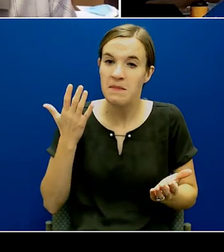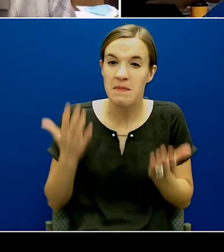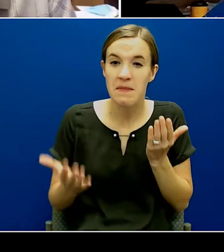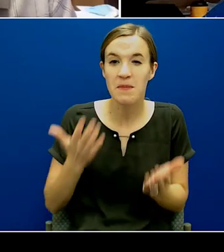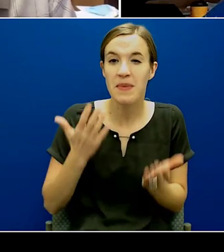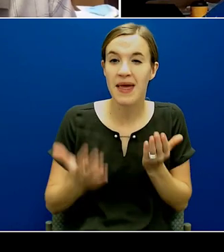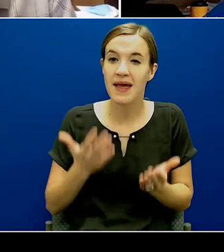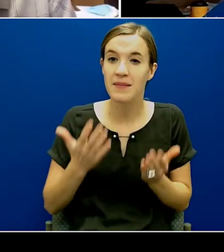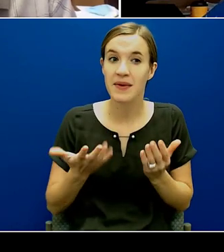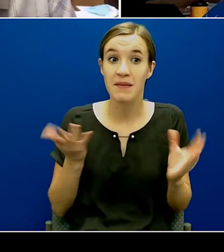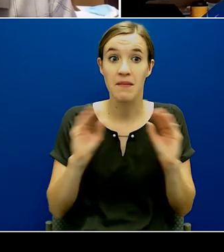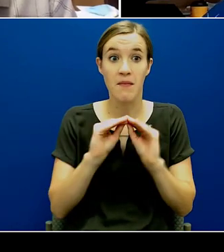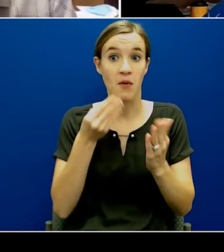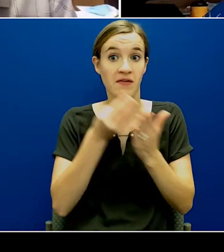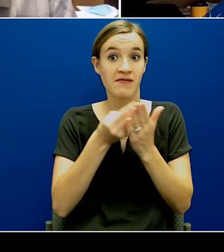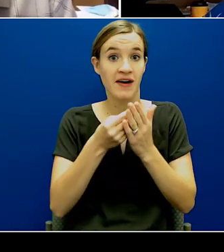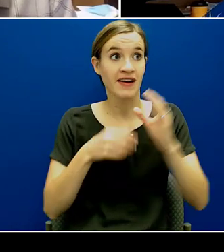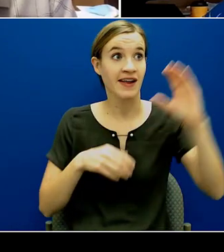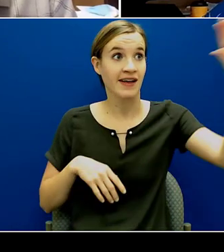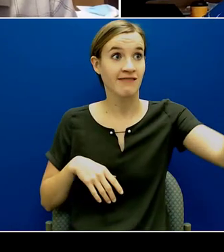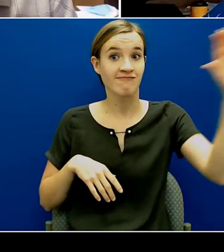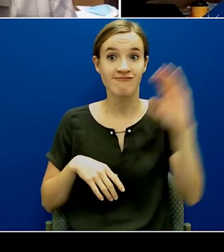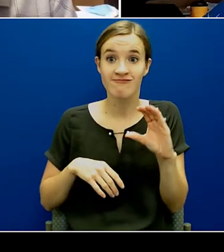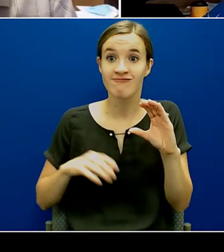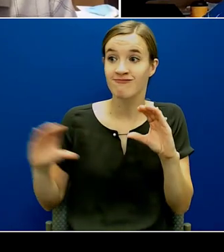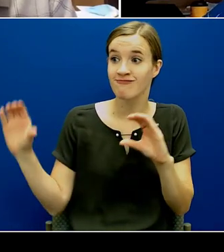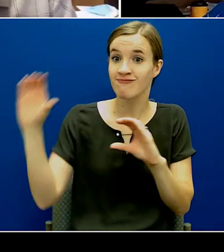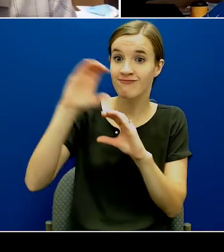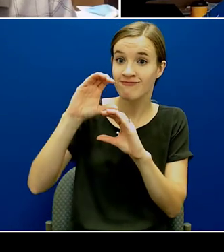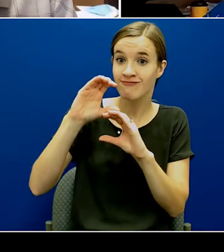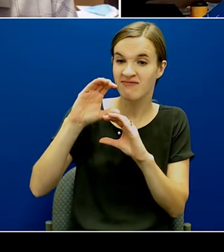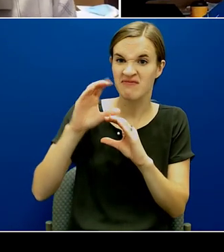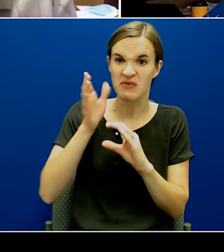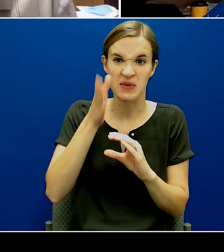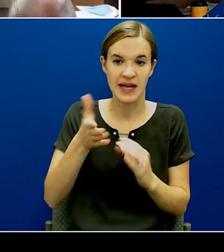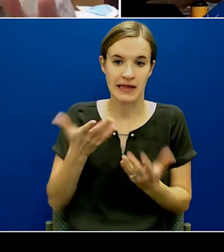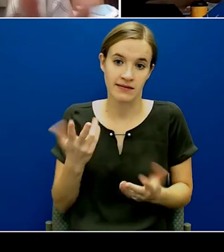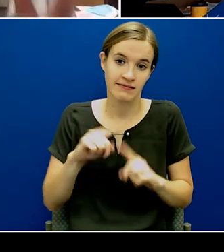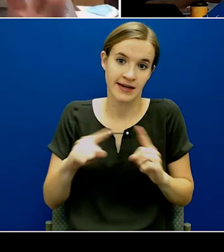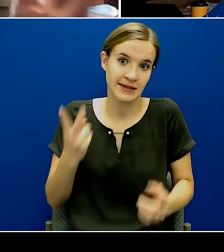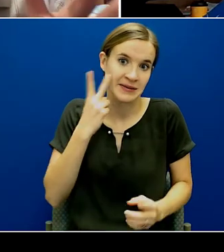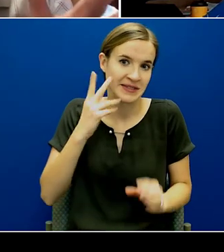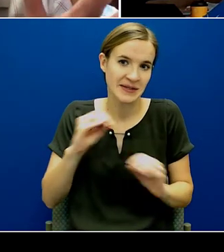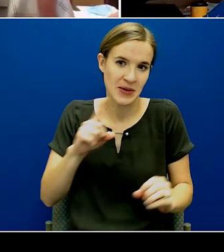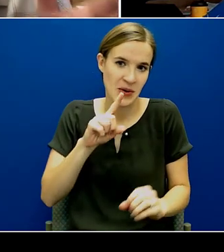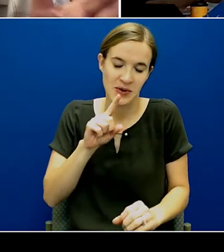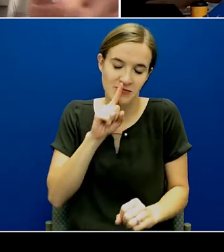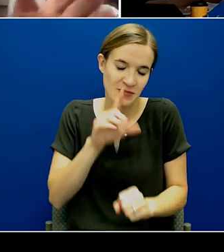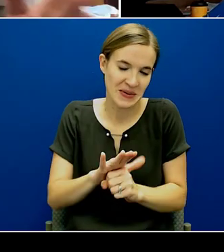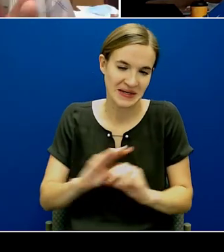challenge because transportation, a lot of people tend to look at it, think of buses on